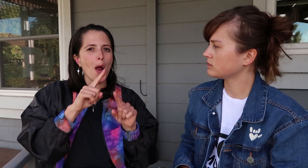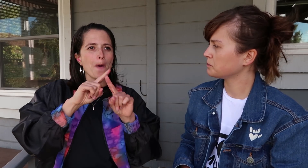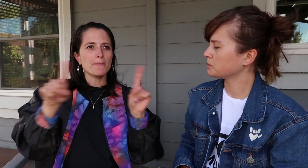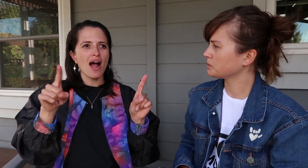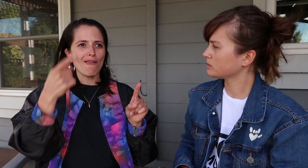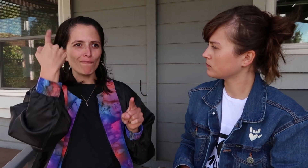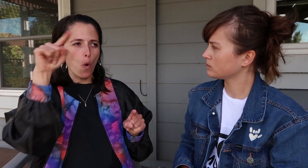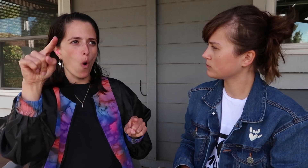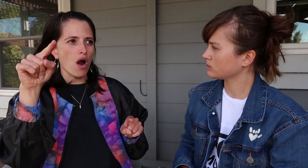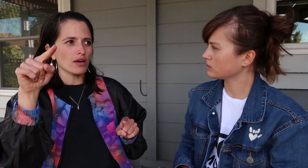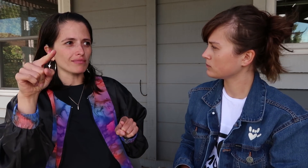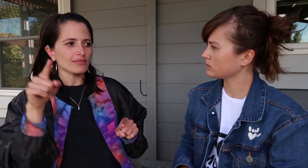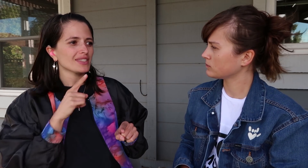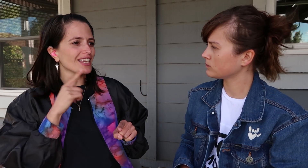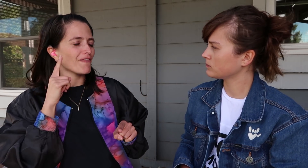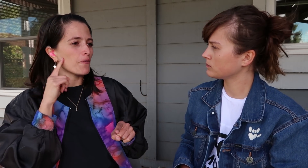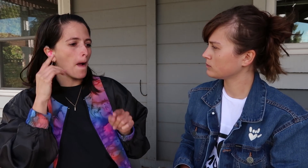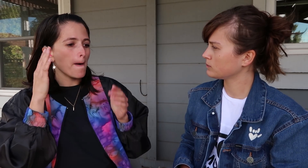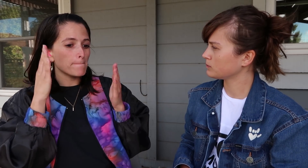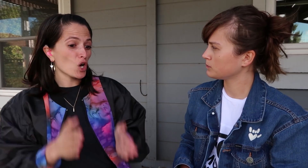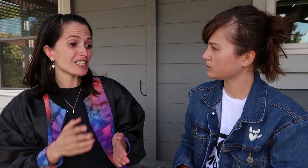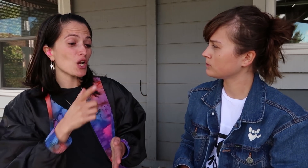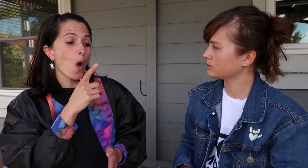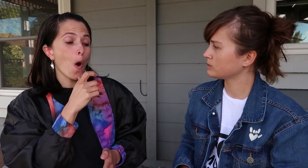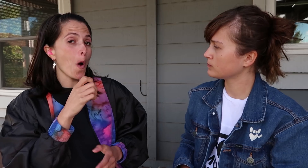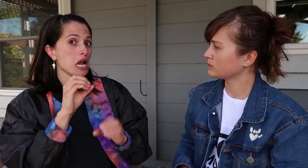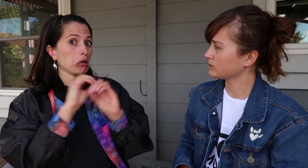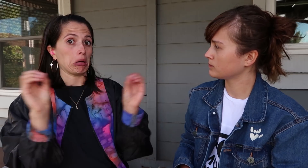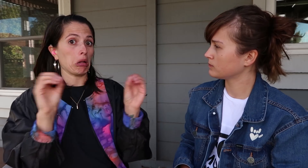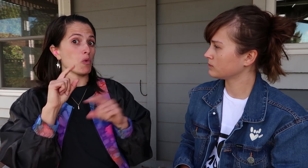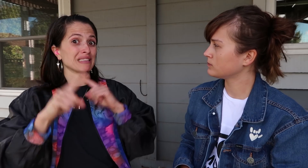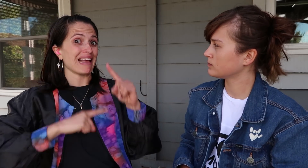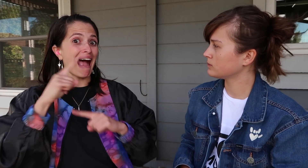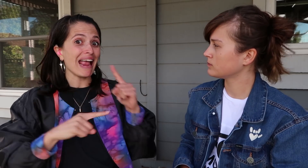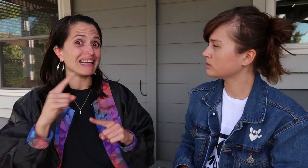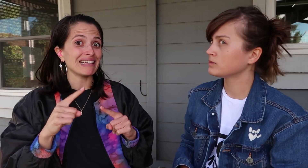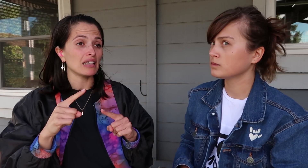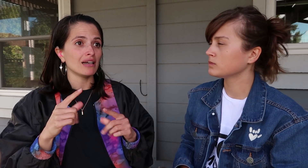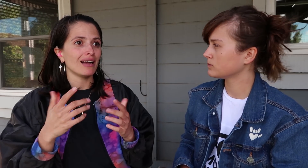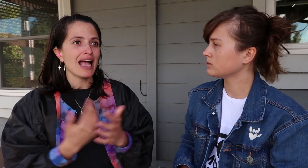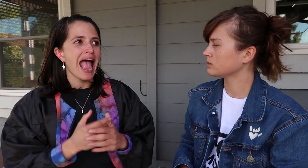but for a deaf person who doesn't know sign language,